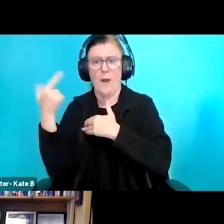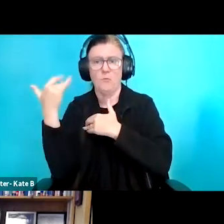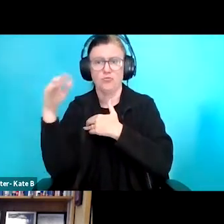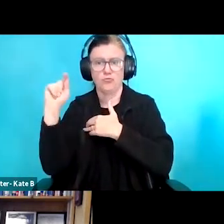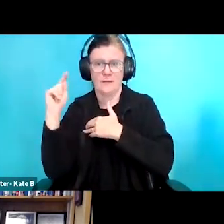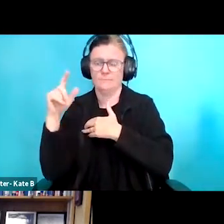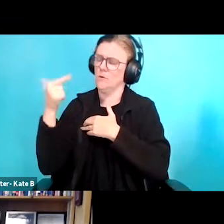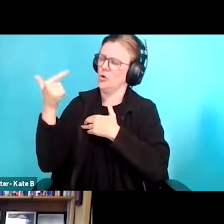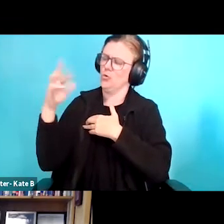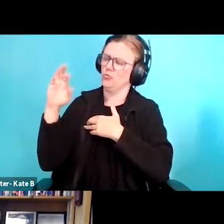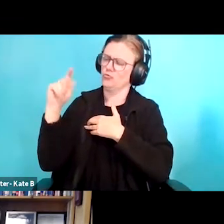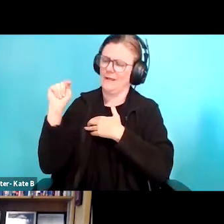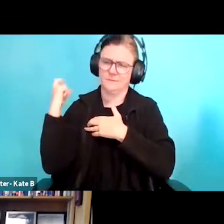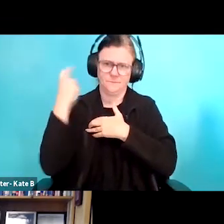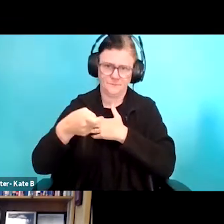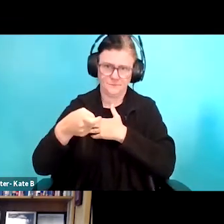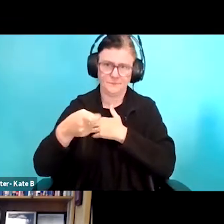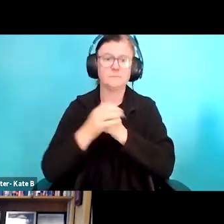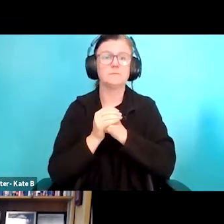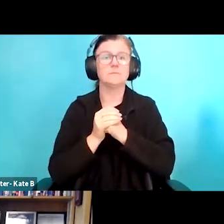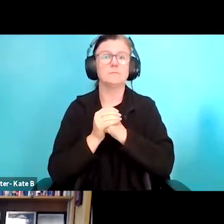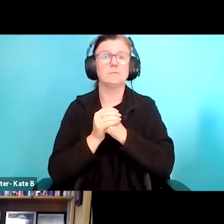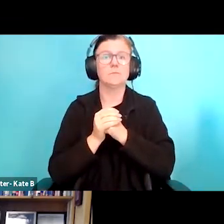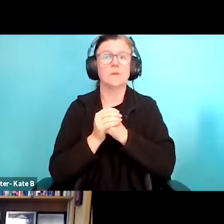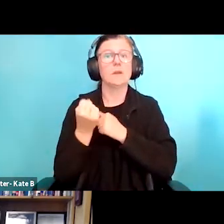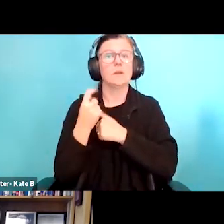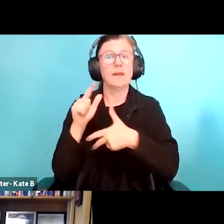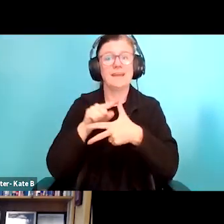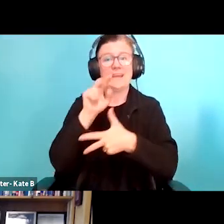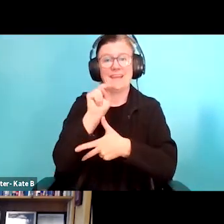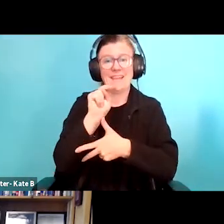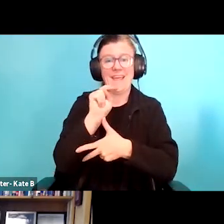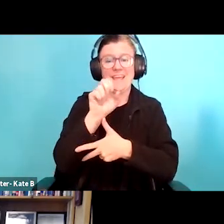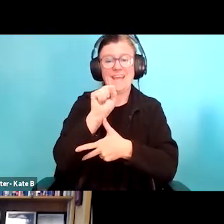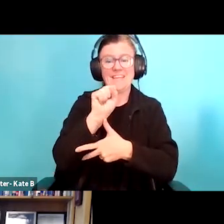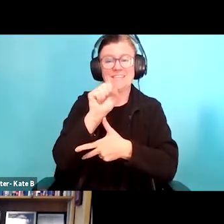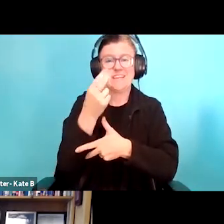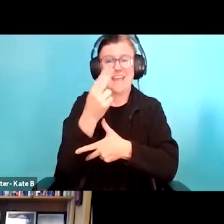And although the results of the NSHD cannot be compared directly to the health and retirement